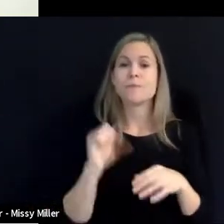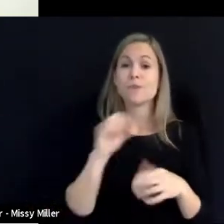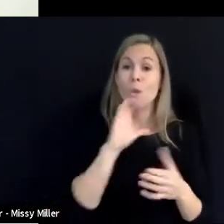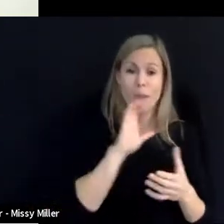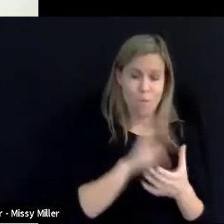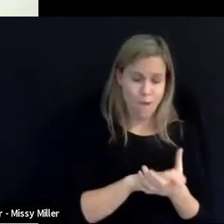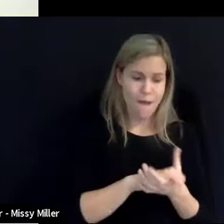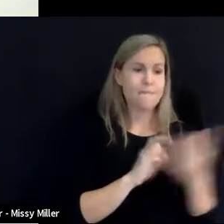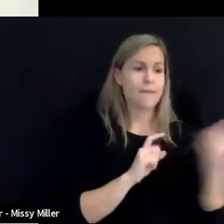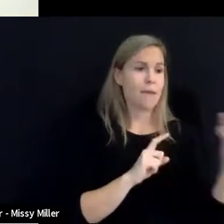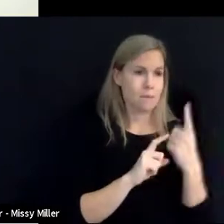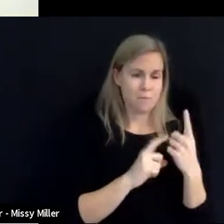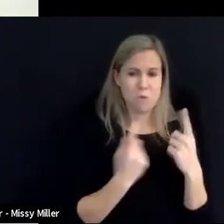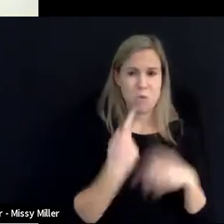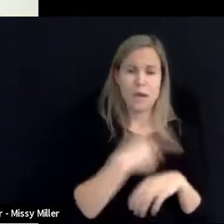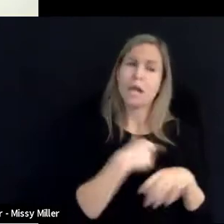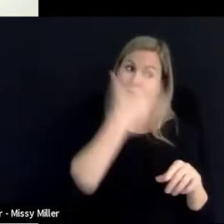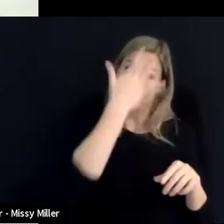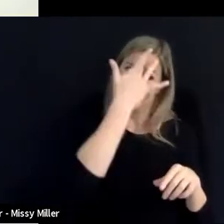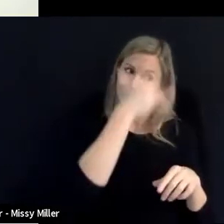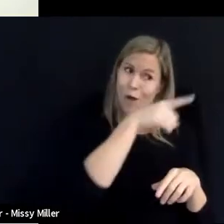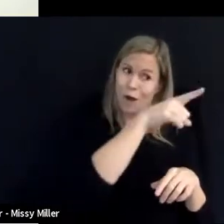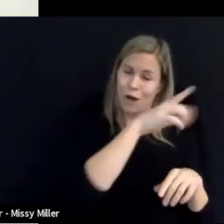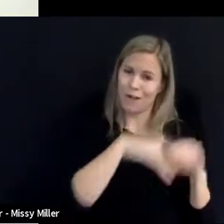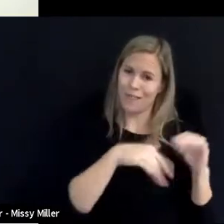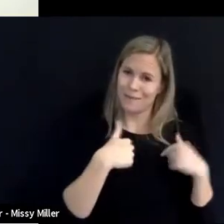and she's a lot smarter than I am. So it's really helpful to have her around.